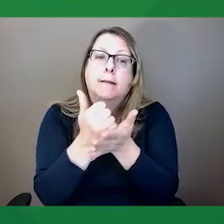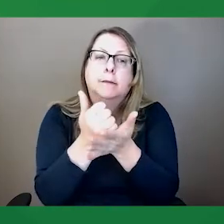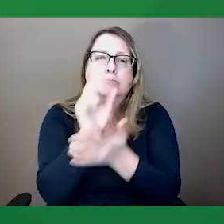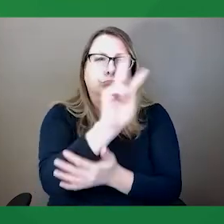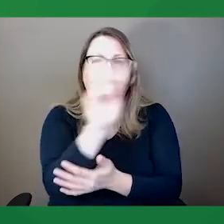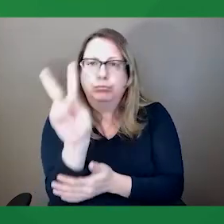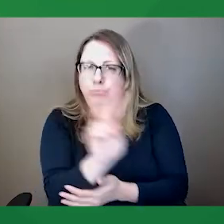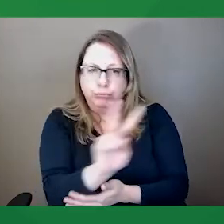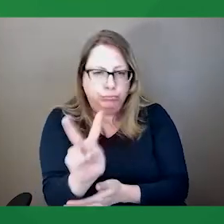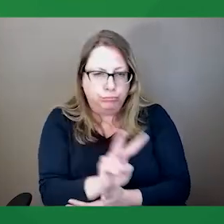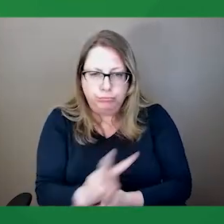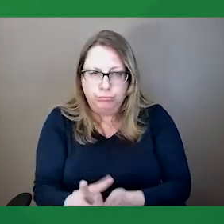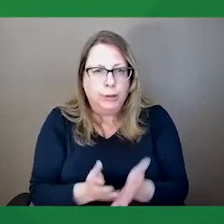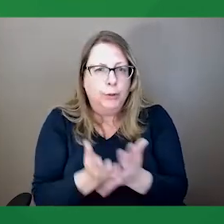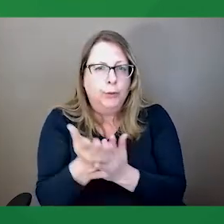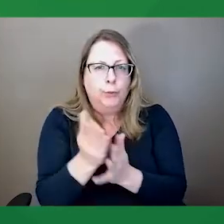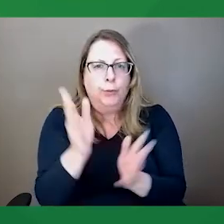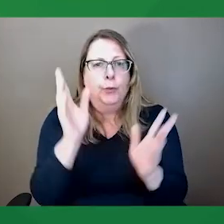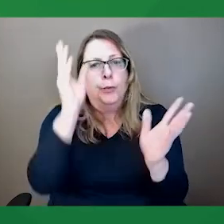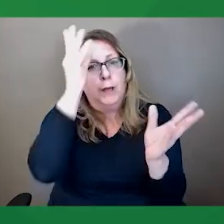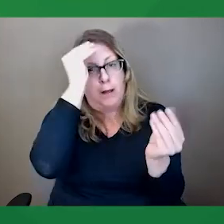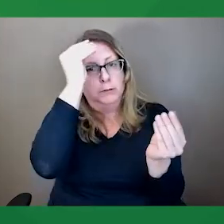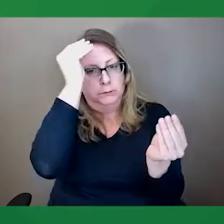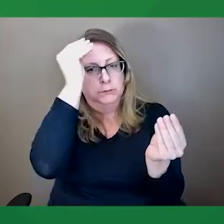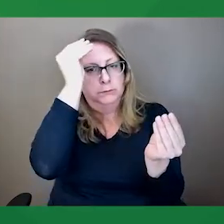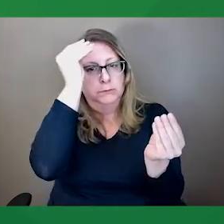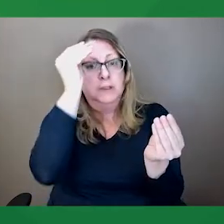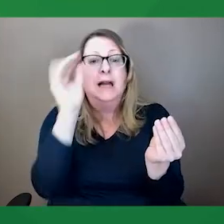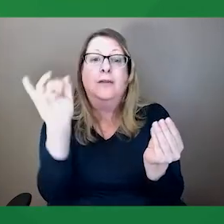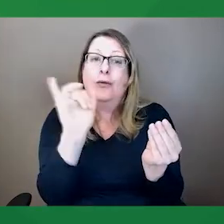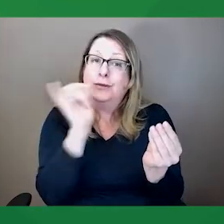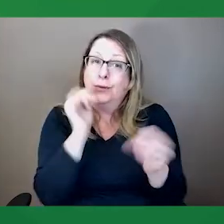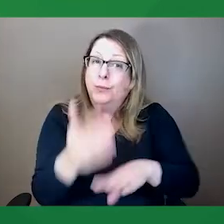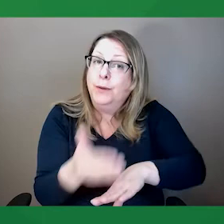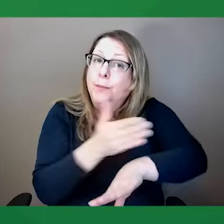So headings make it easier to scan through the content